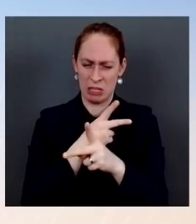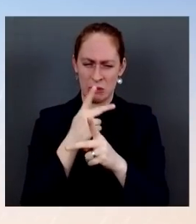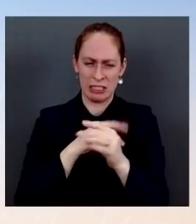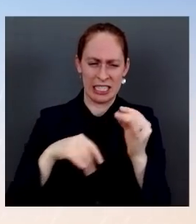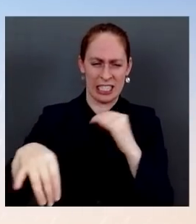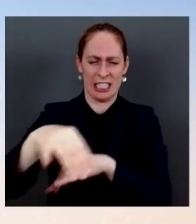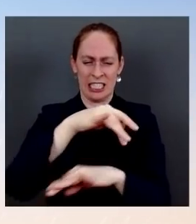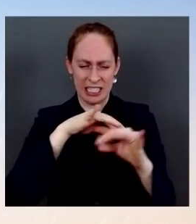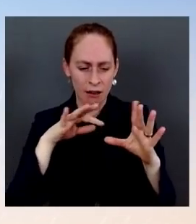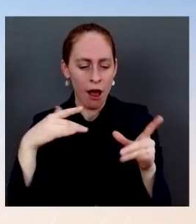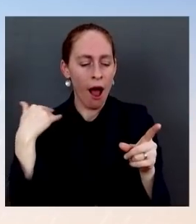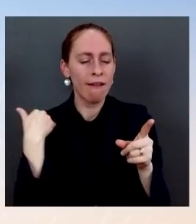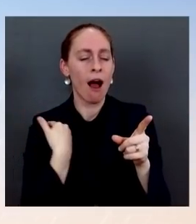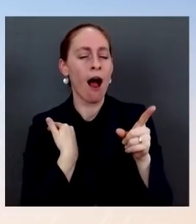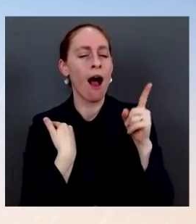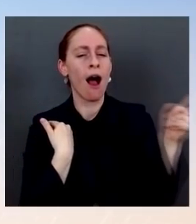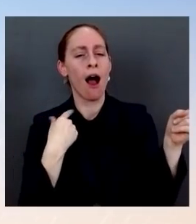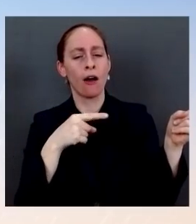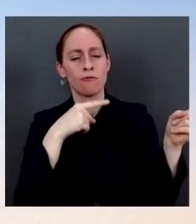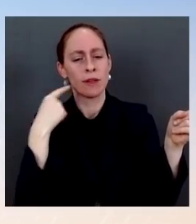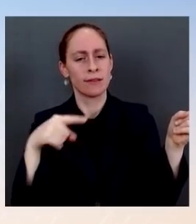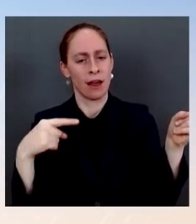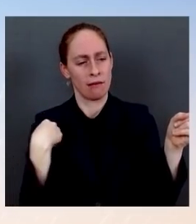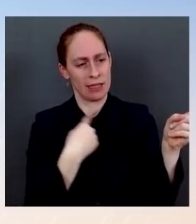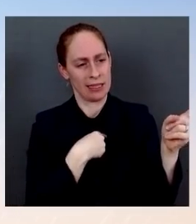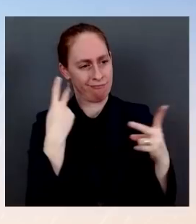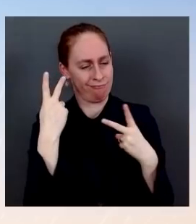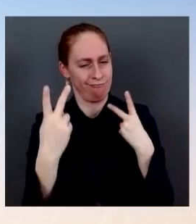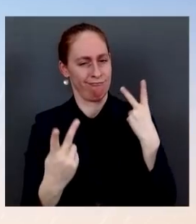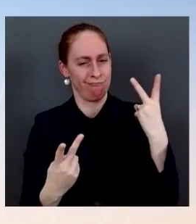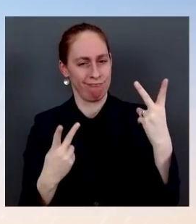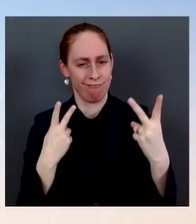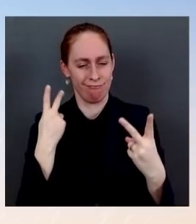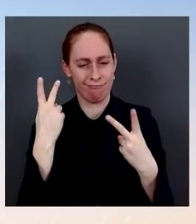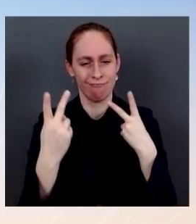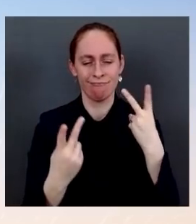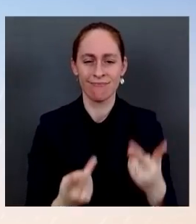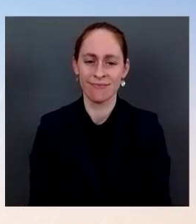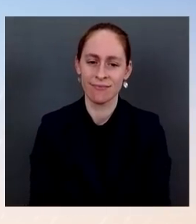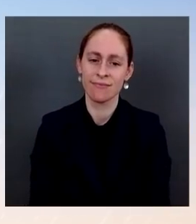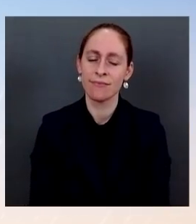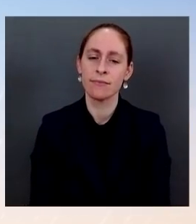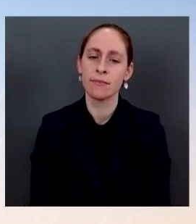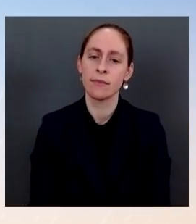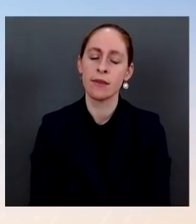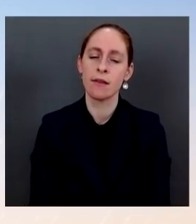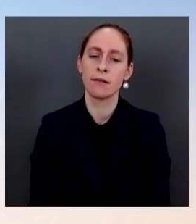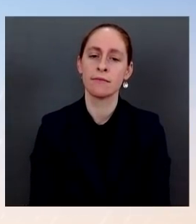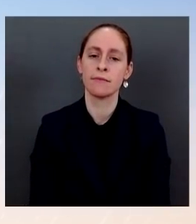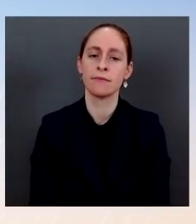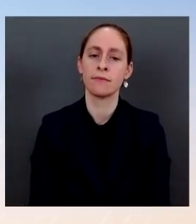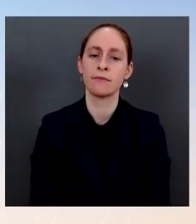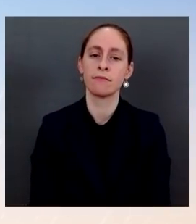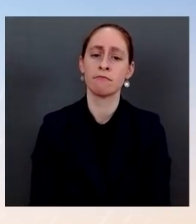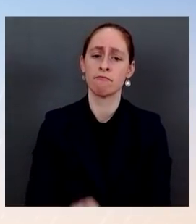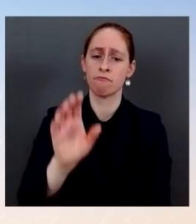the fact that there will be diplomatic talks -- plans for diplomatic talks in January. We also believe that that is the best path